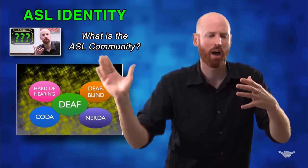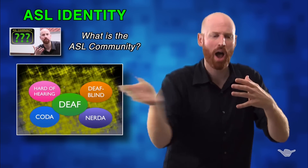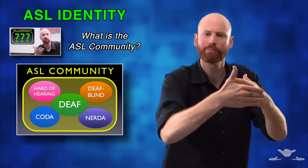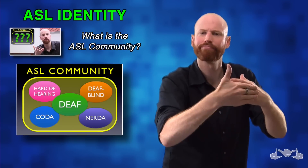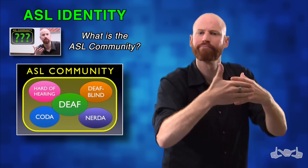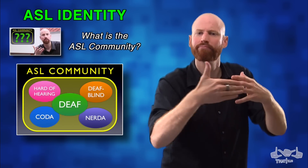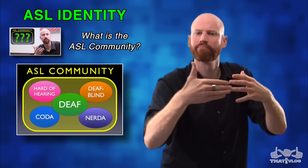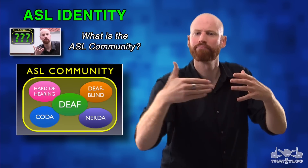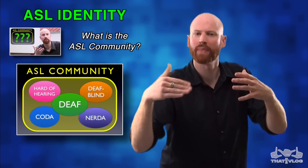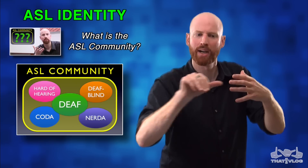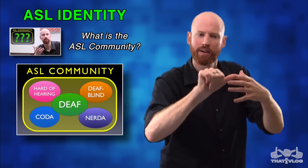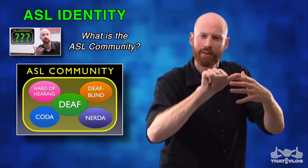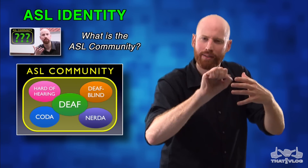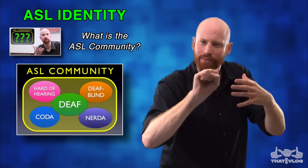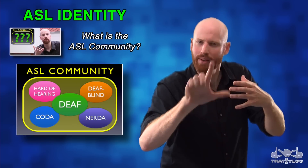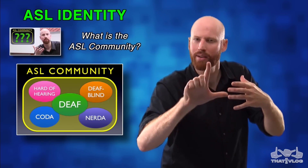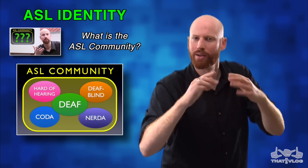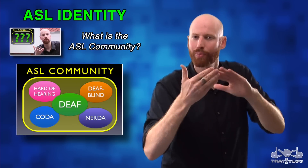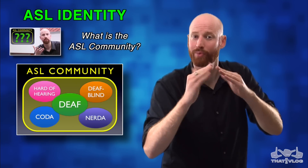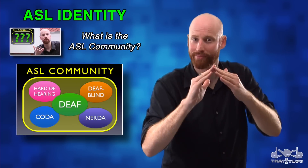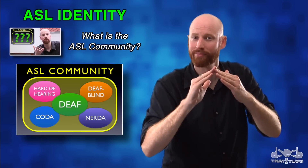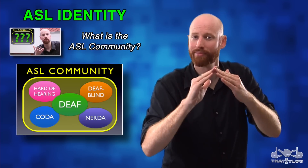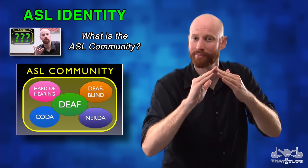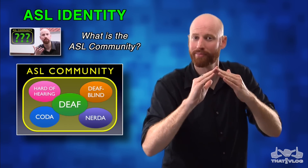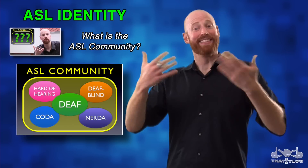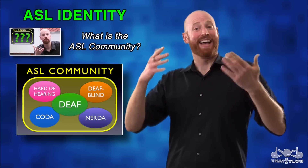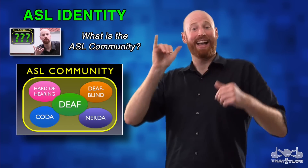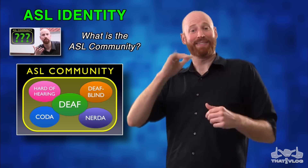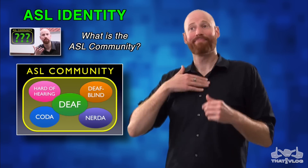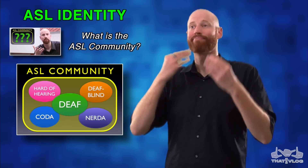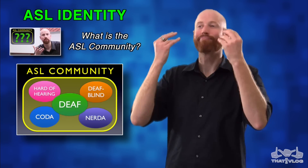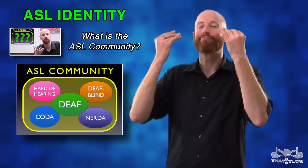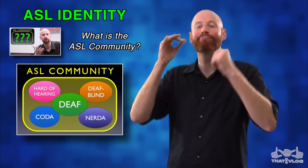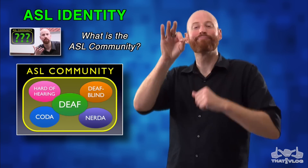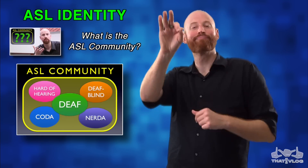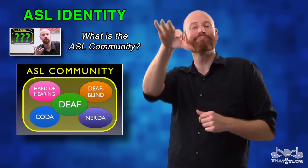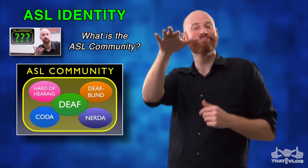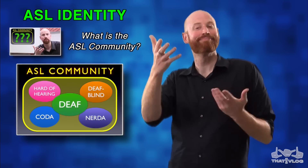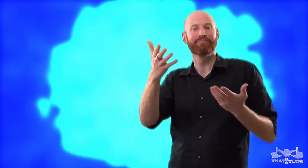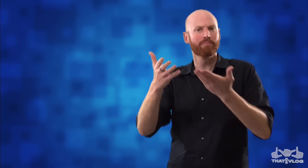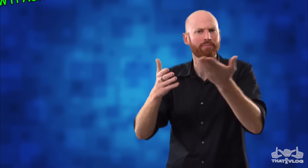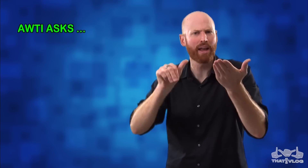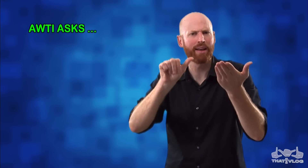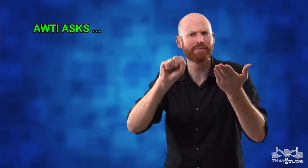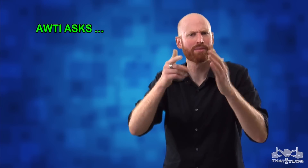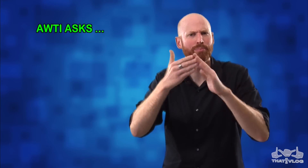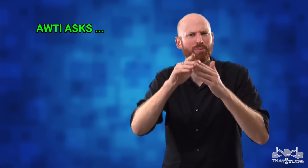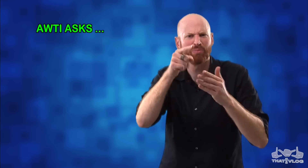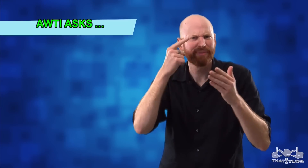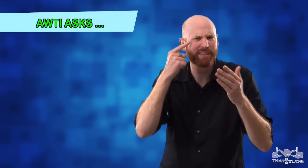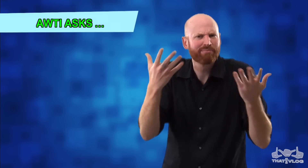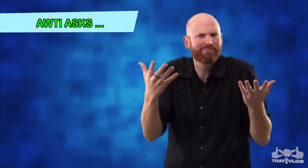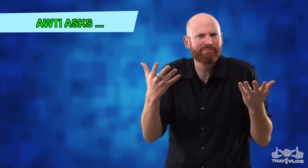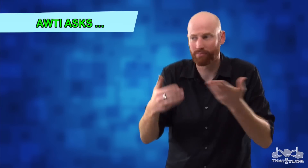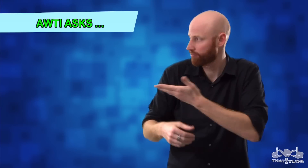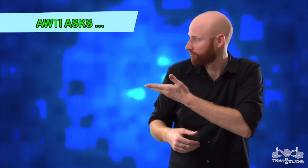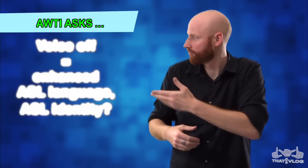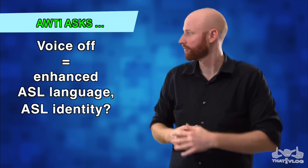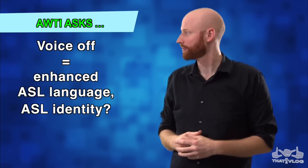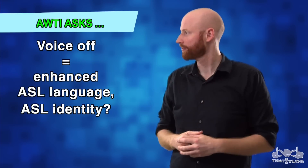group. We are the 'ASL Community.' So, that's my thoughts on that and I just pose that to you, and I ask you,